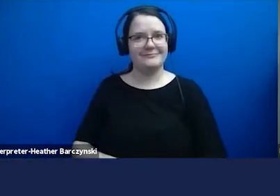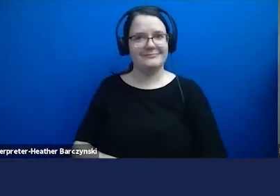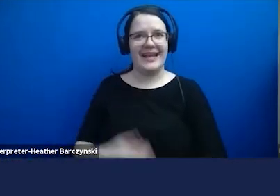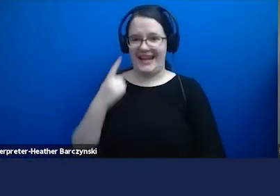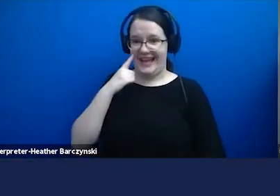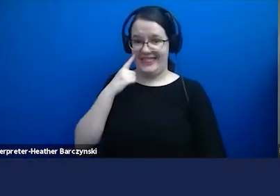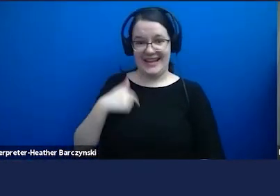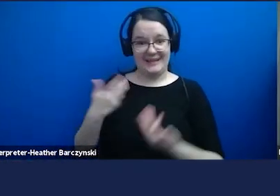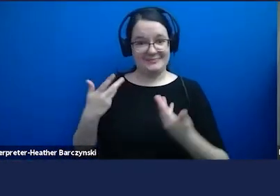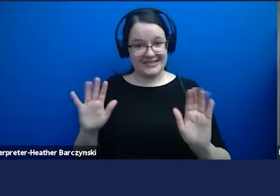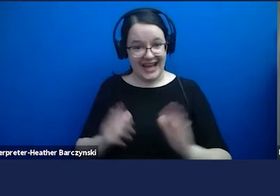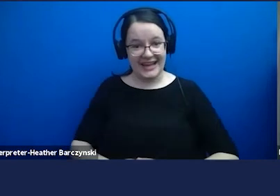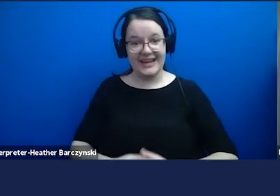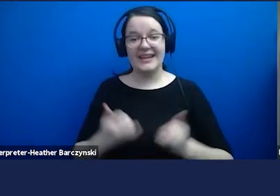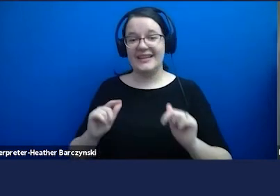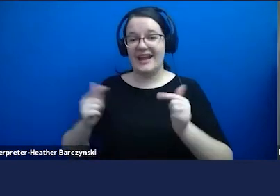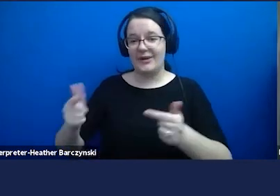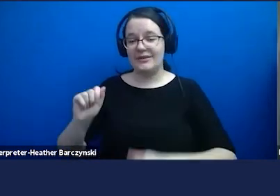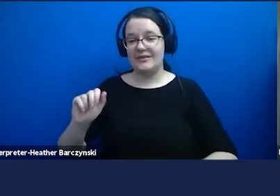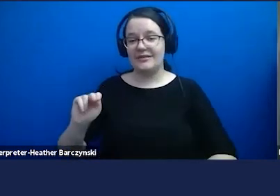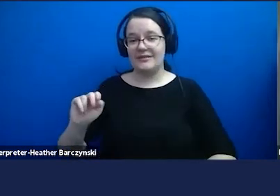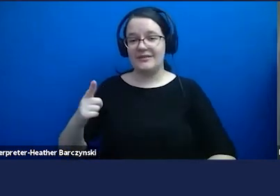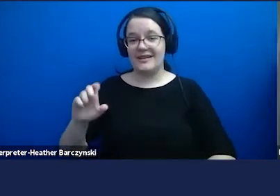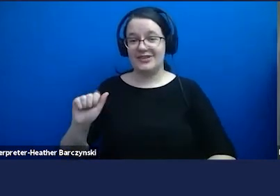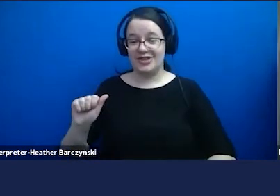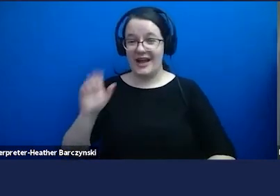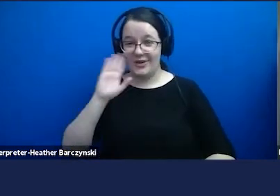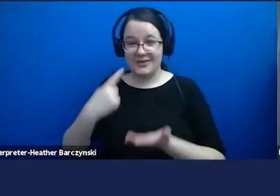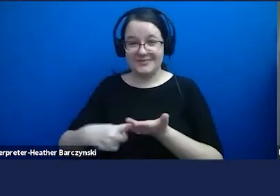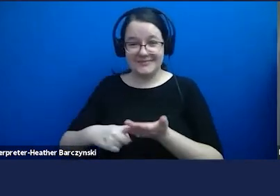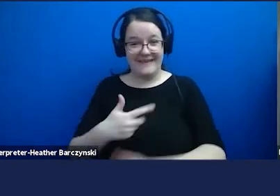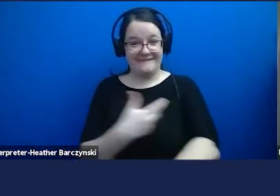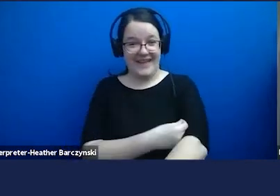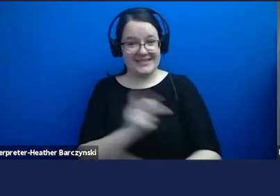angela's going to talk a little bit about vaccine hesitancy which is the flip side of the coin